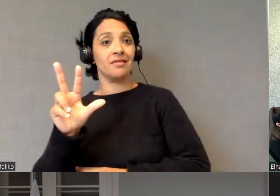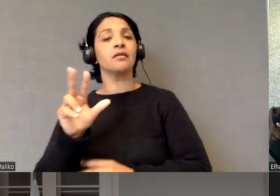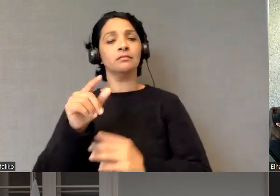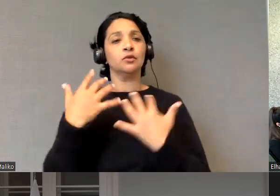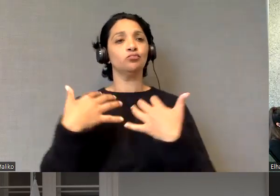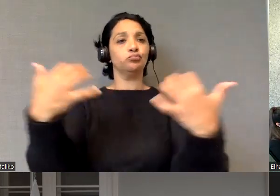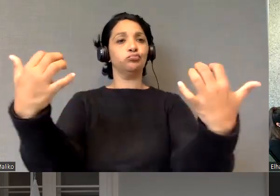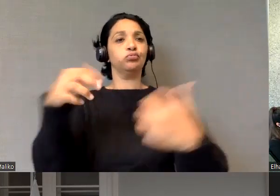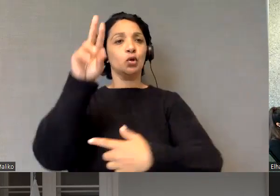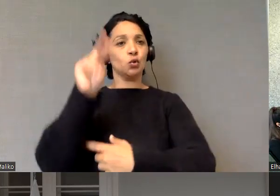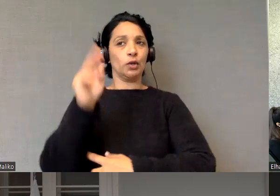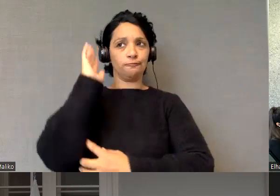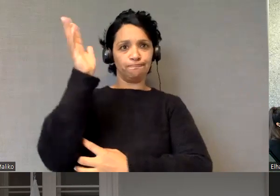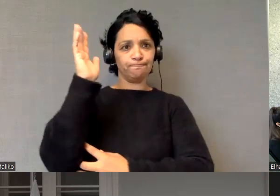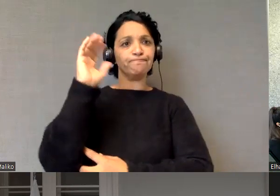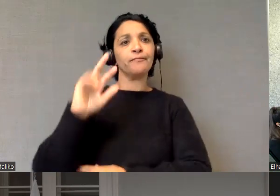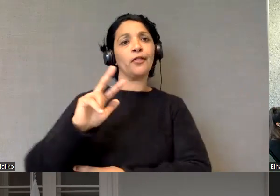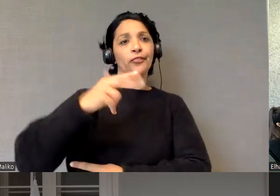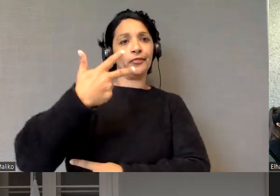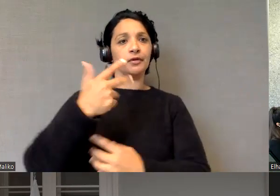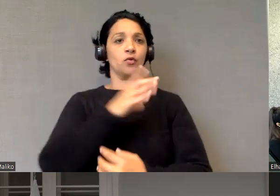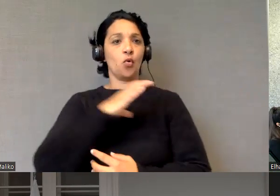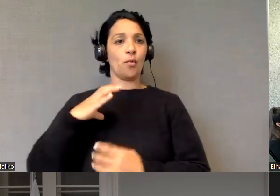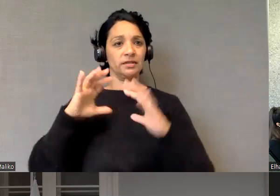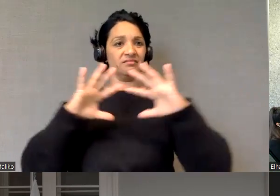Assembly's Third Committee focusing specifically on peace building.